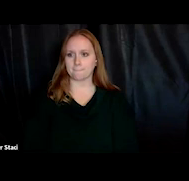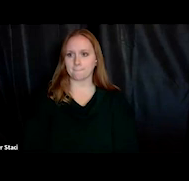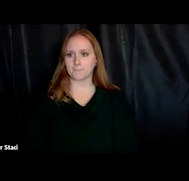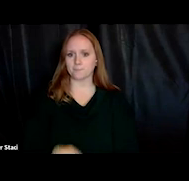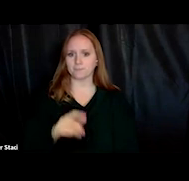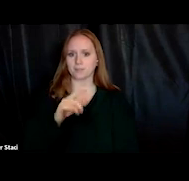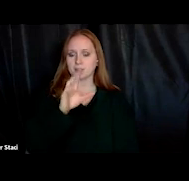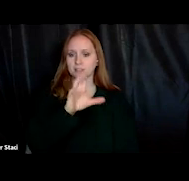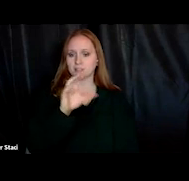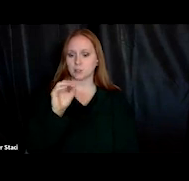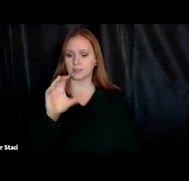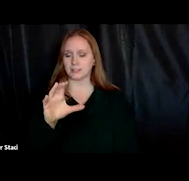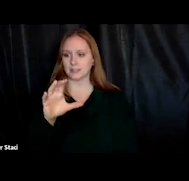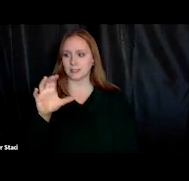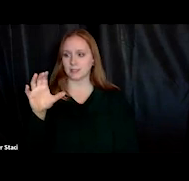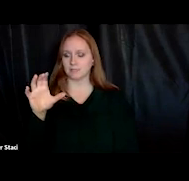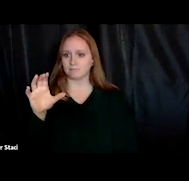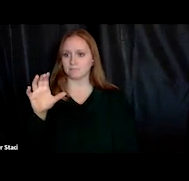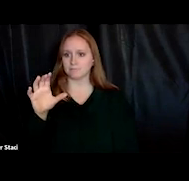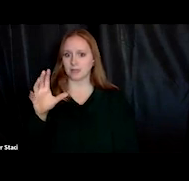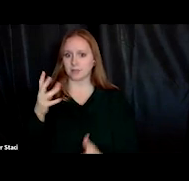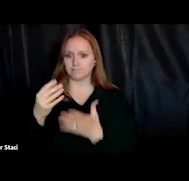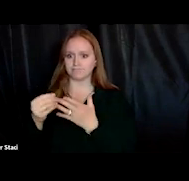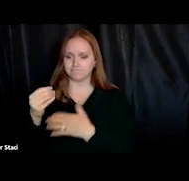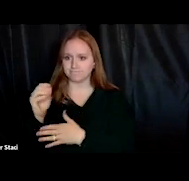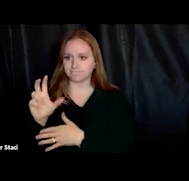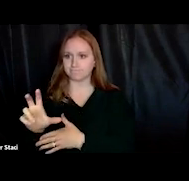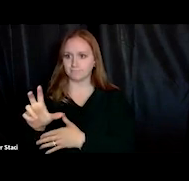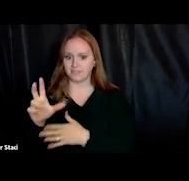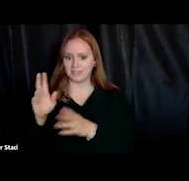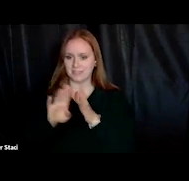and as well as our stakeholders put so much work into the development of our CoC-wide plan,